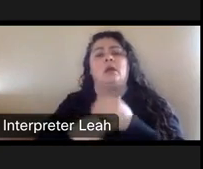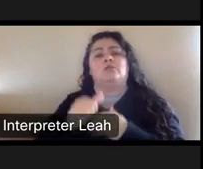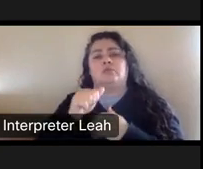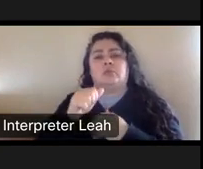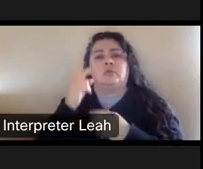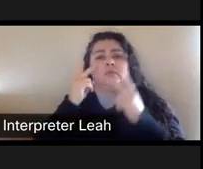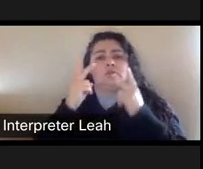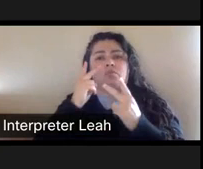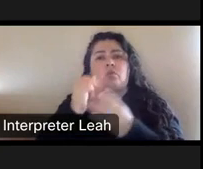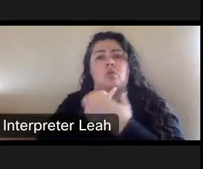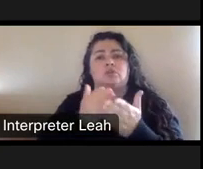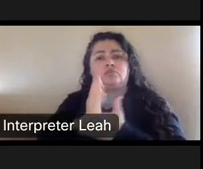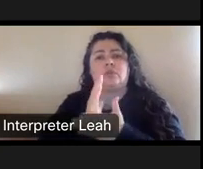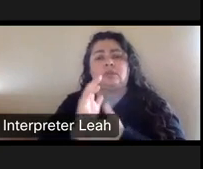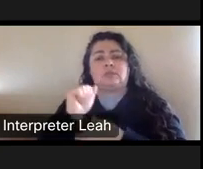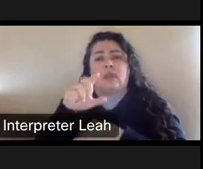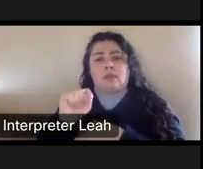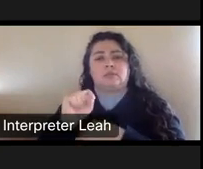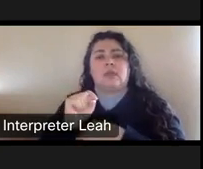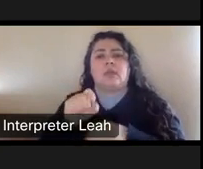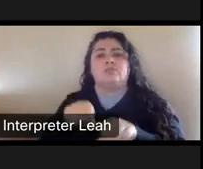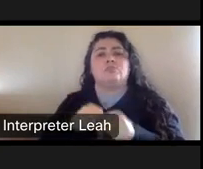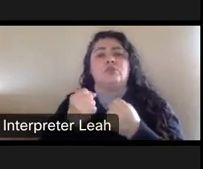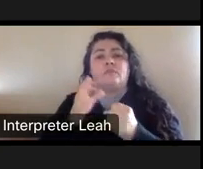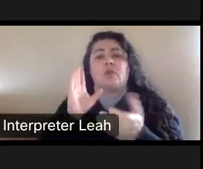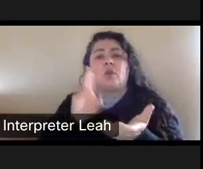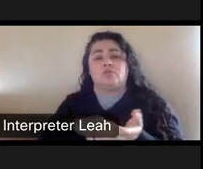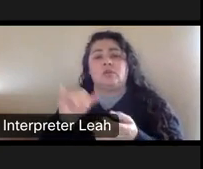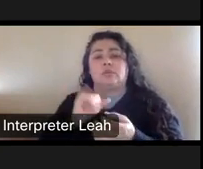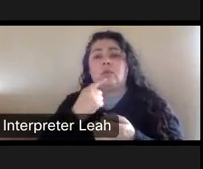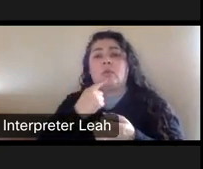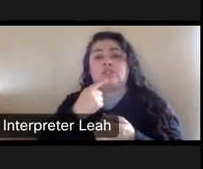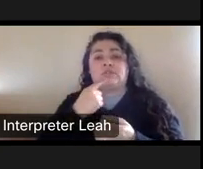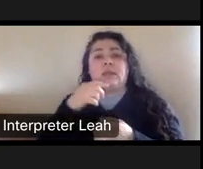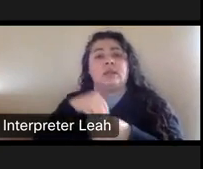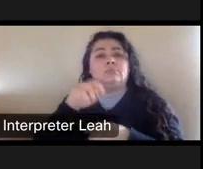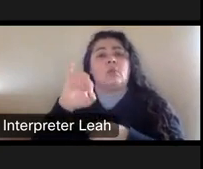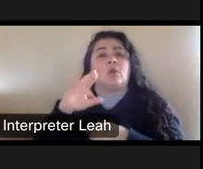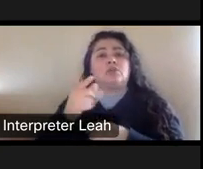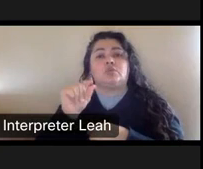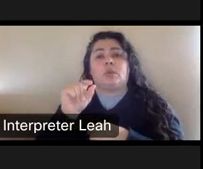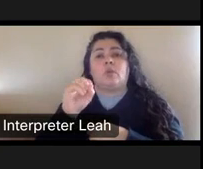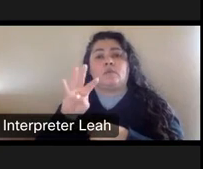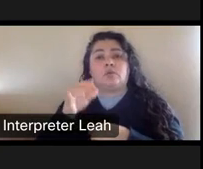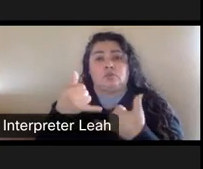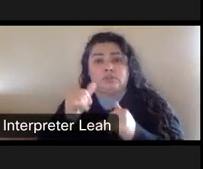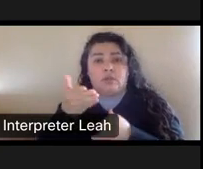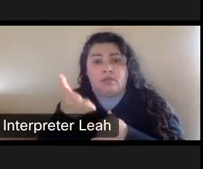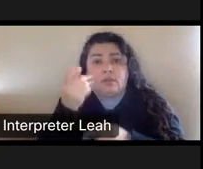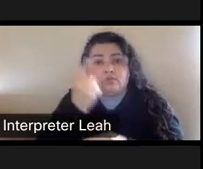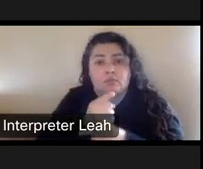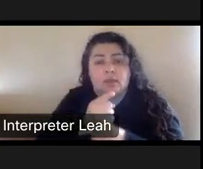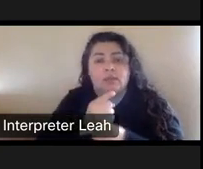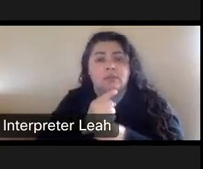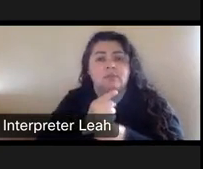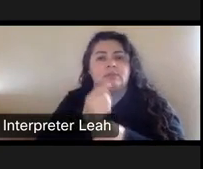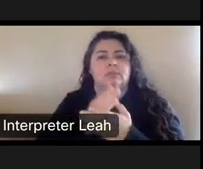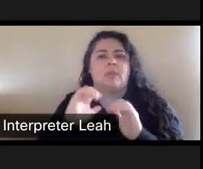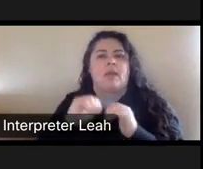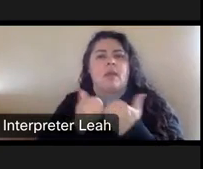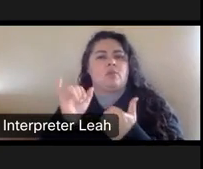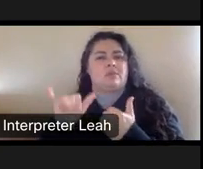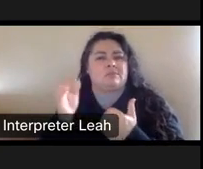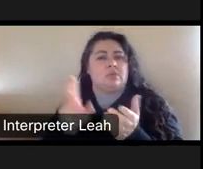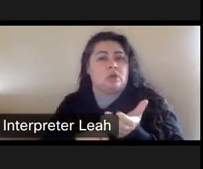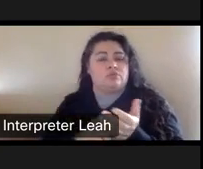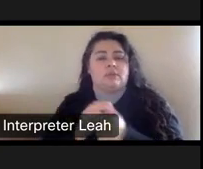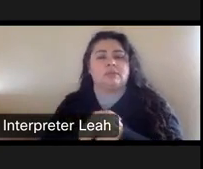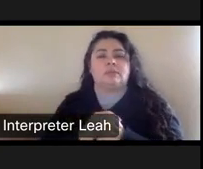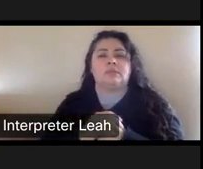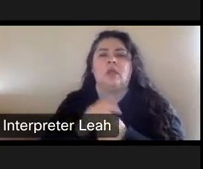Exact, he also super breach of contract claiming that when she said in March of 2004, you're still there. Right? But that was somehow a contract. The trial court looked at.